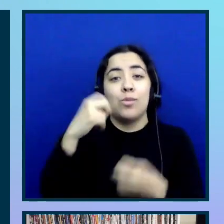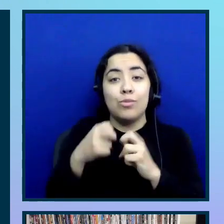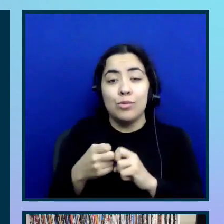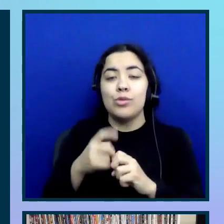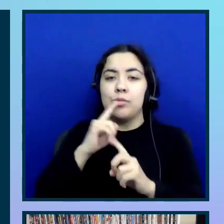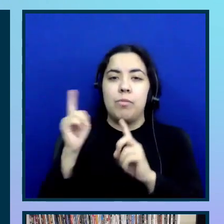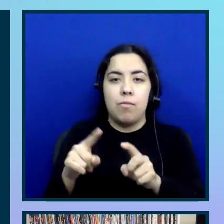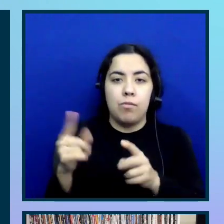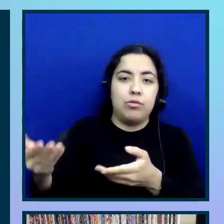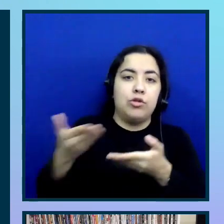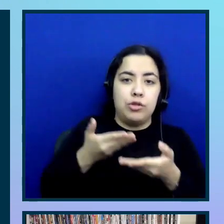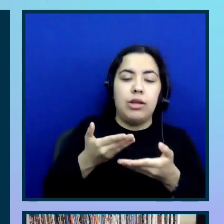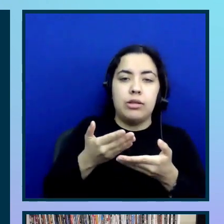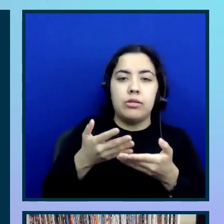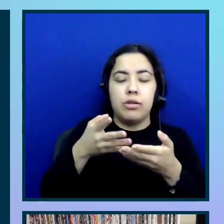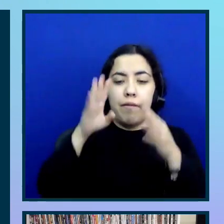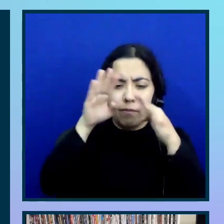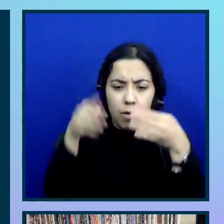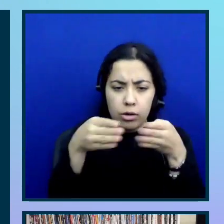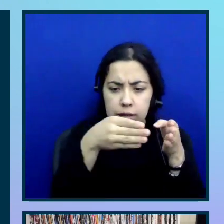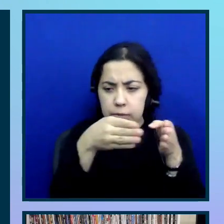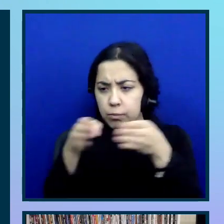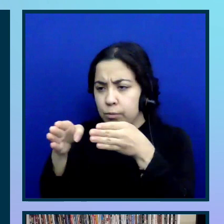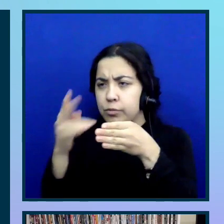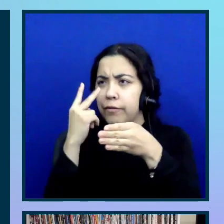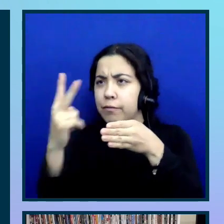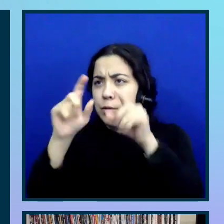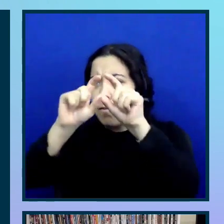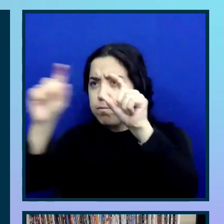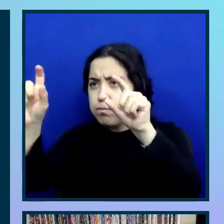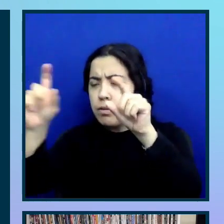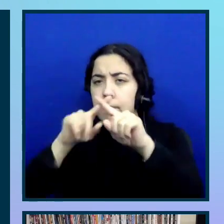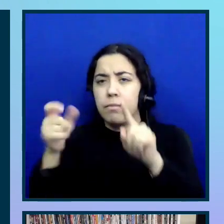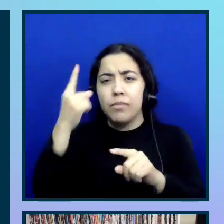and suggested to move focus to the view heading, but the COVID Shield team at the time